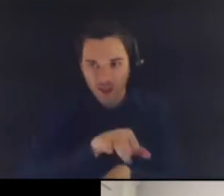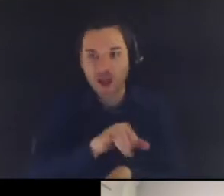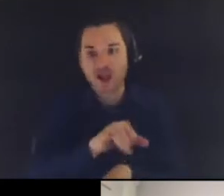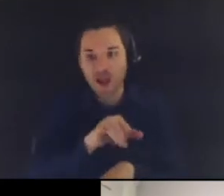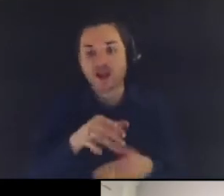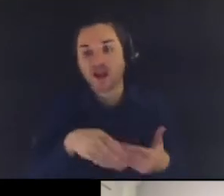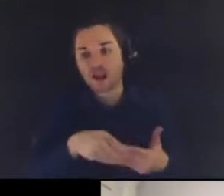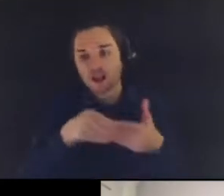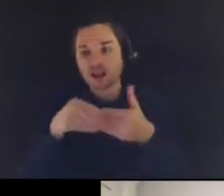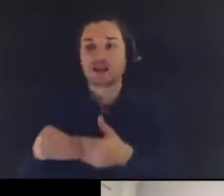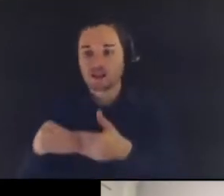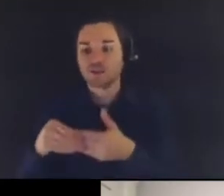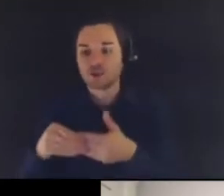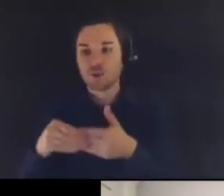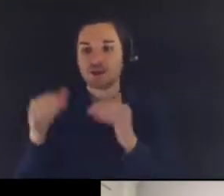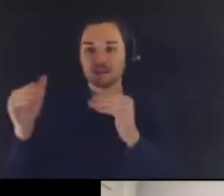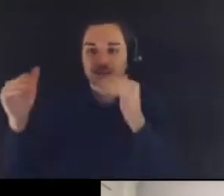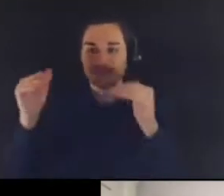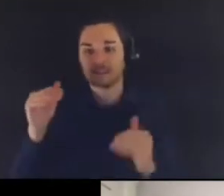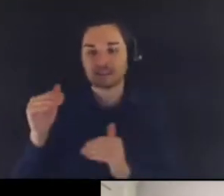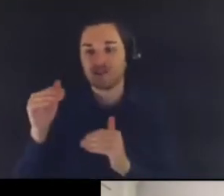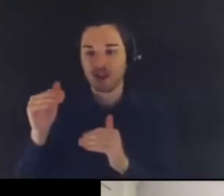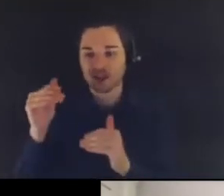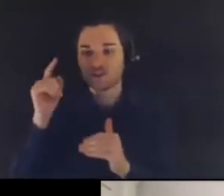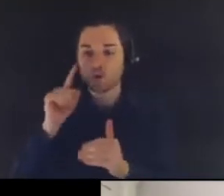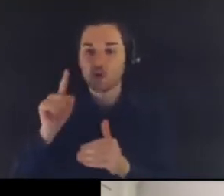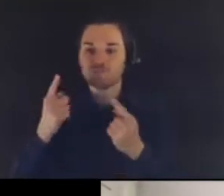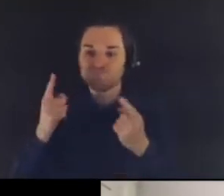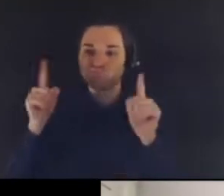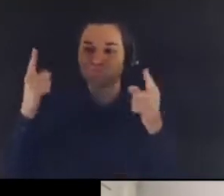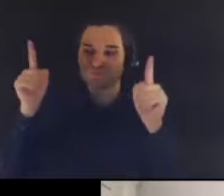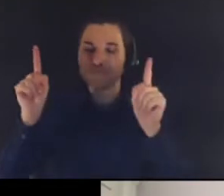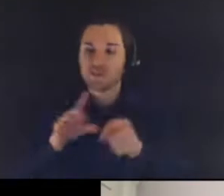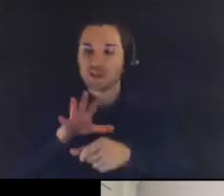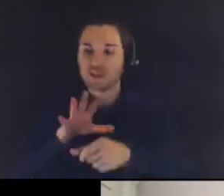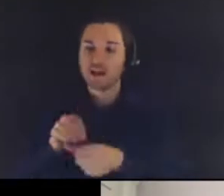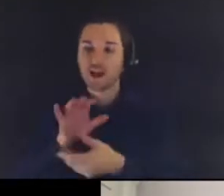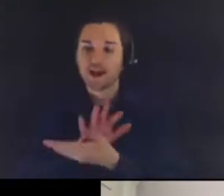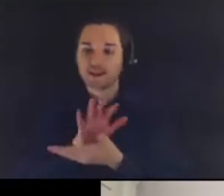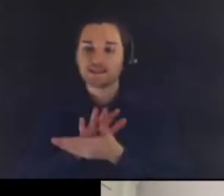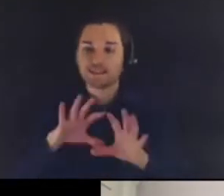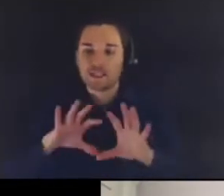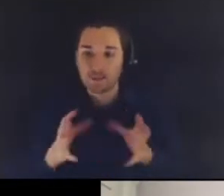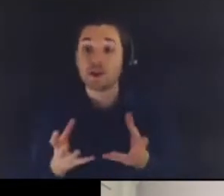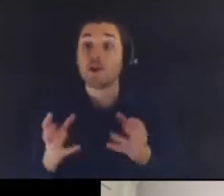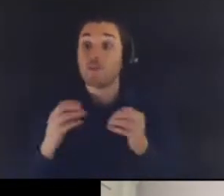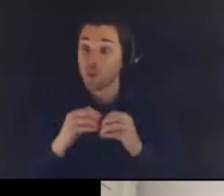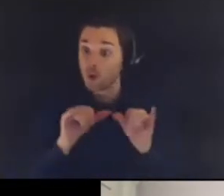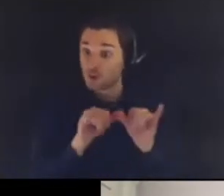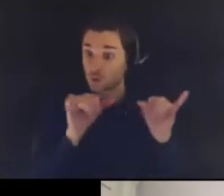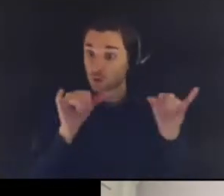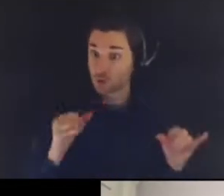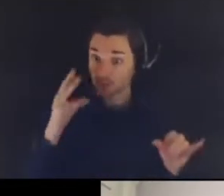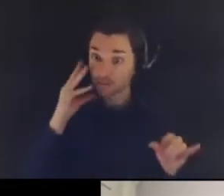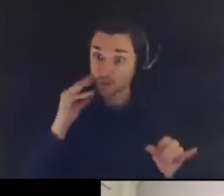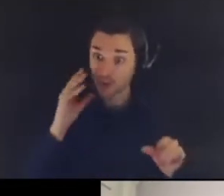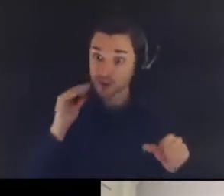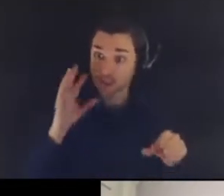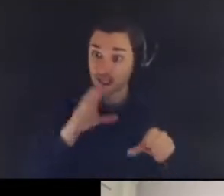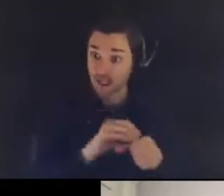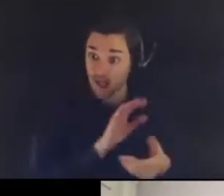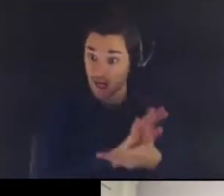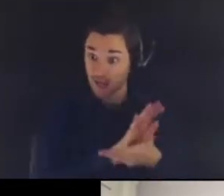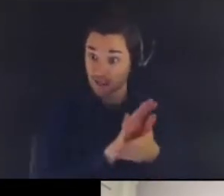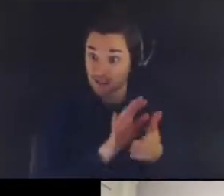experience within academia. Students, professors, people who are in positions of power that